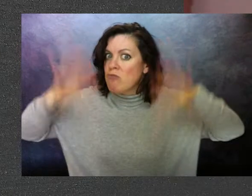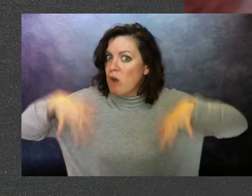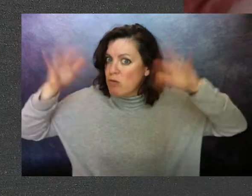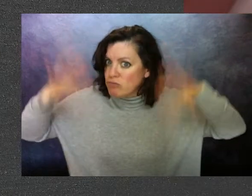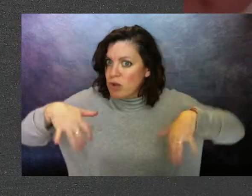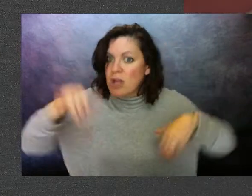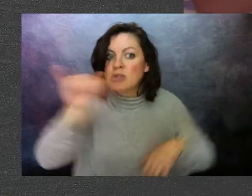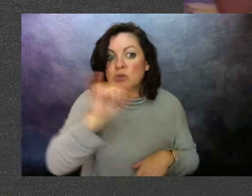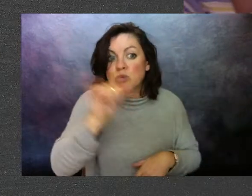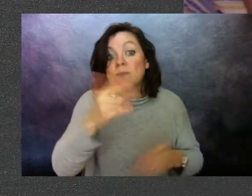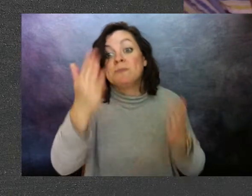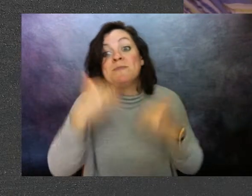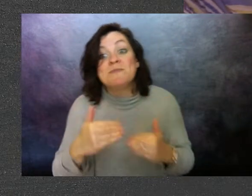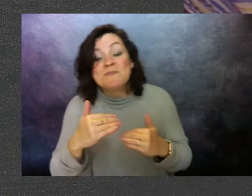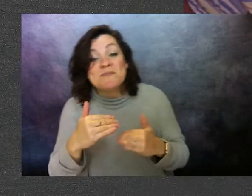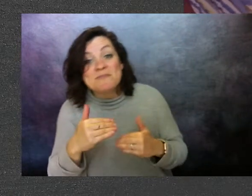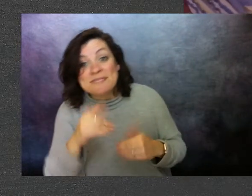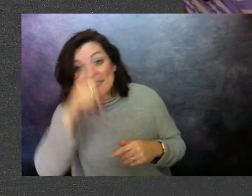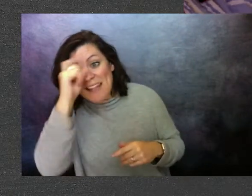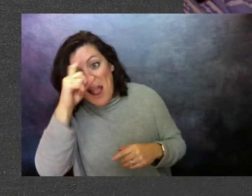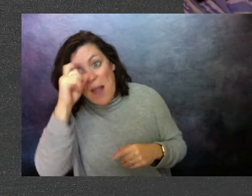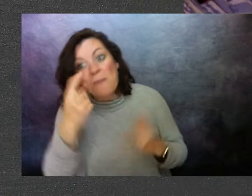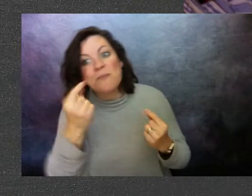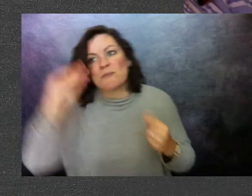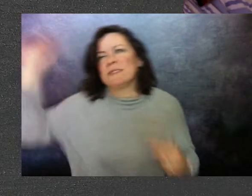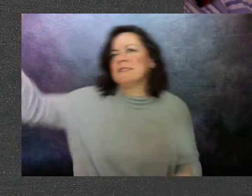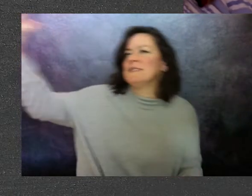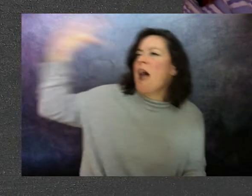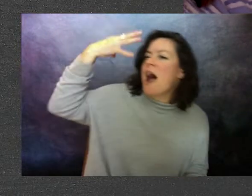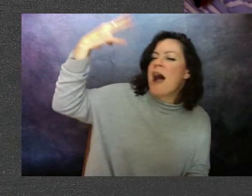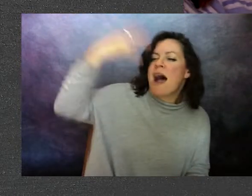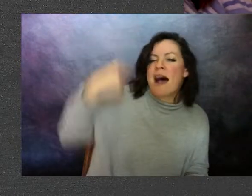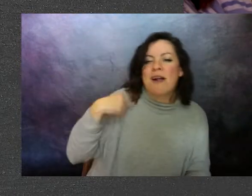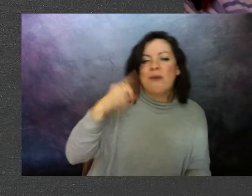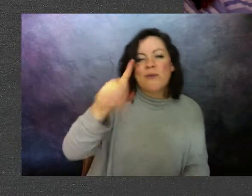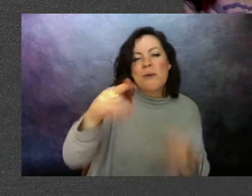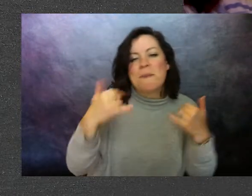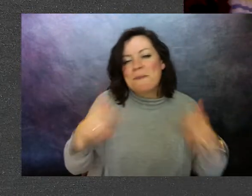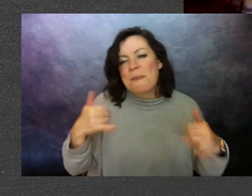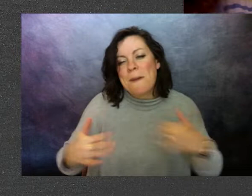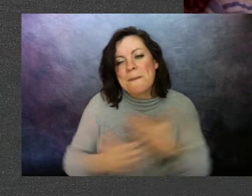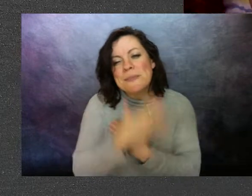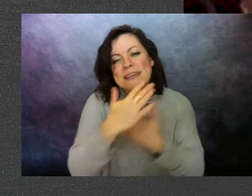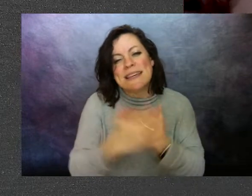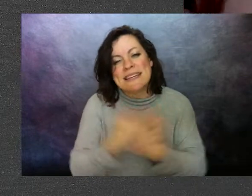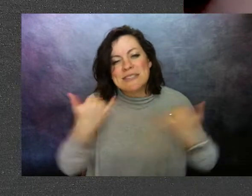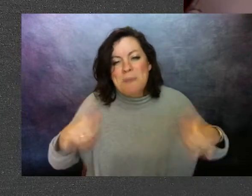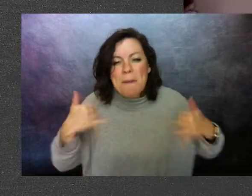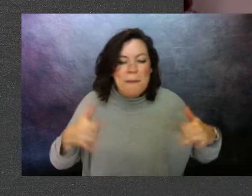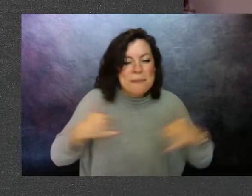Then, we have the summertime, where it's sunny and you might go to the beach and build a sandcastle in your bathing suit.